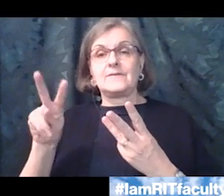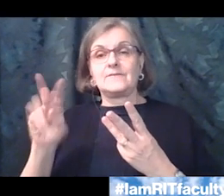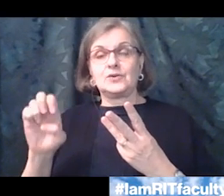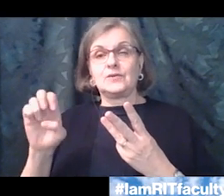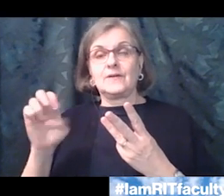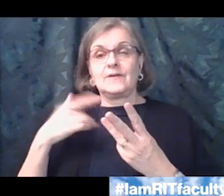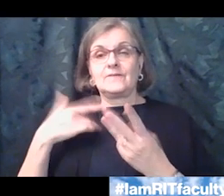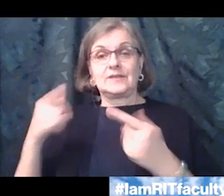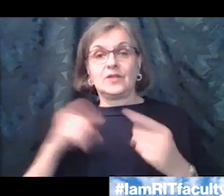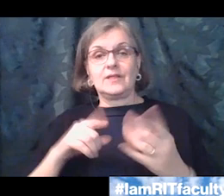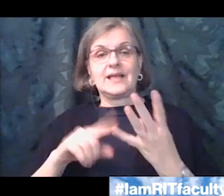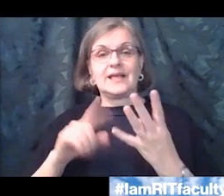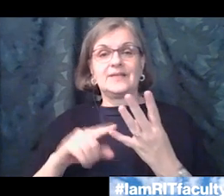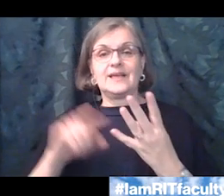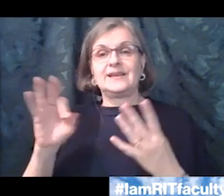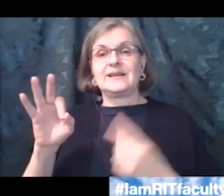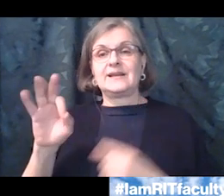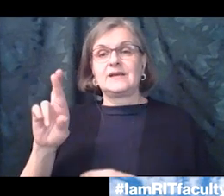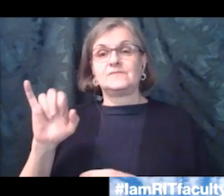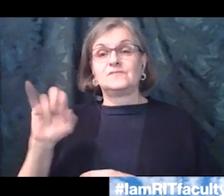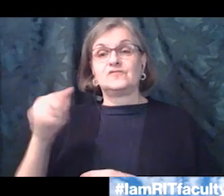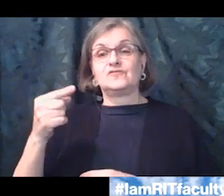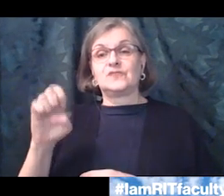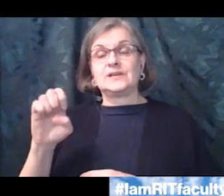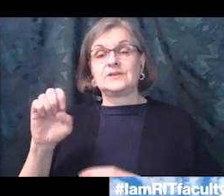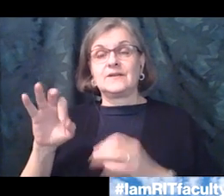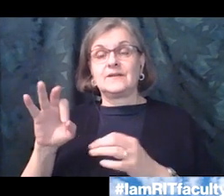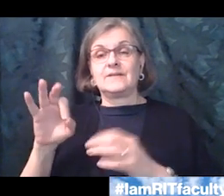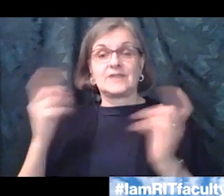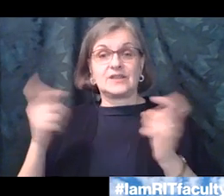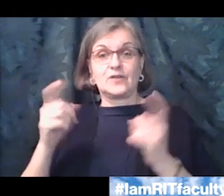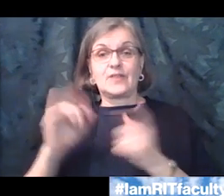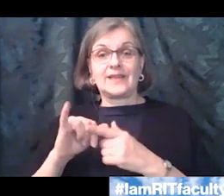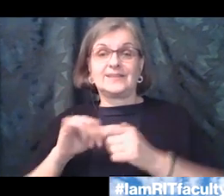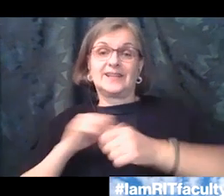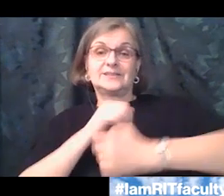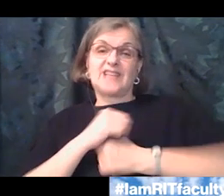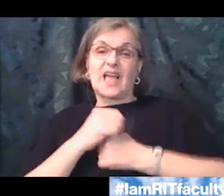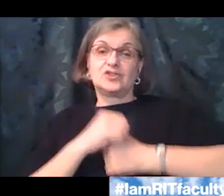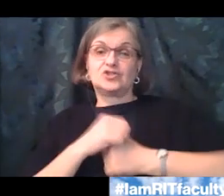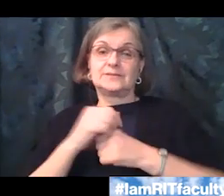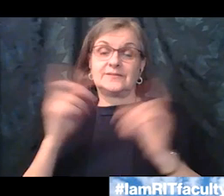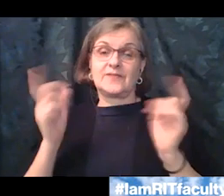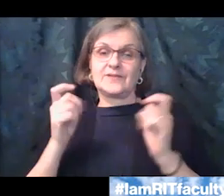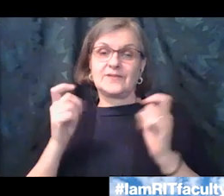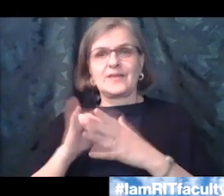is called the Fringe Festival that happens in September, which I was very surprised and it was all a fun activity to do.